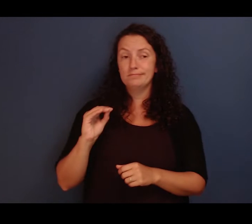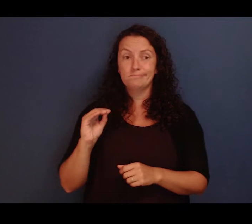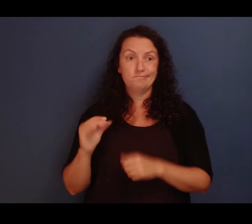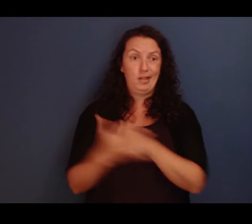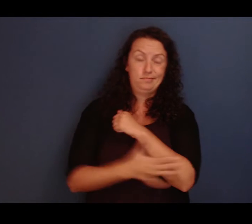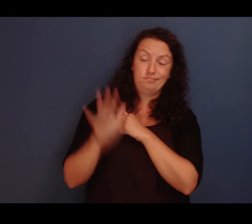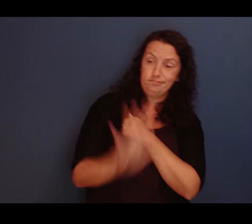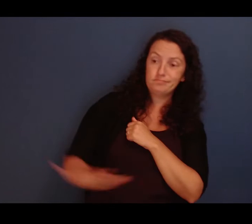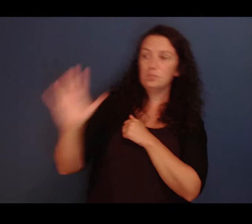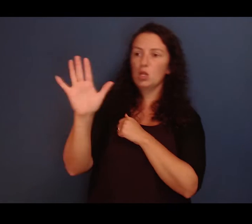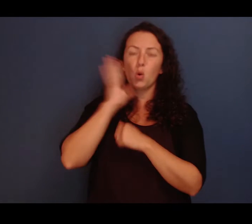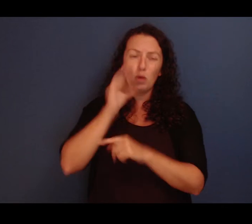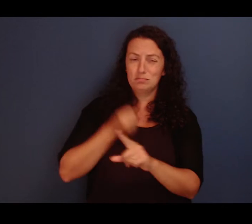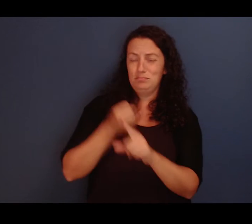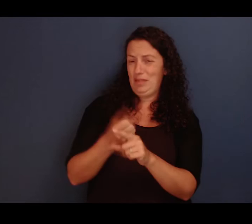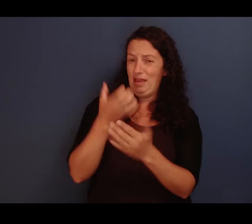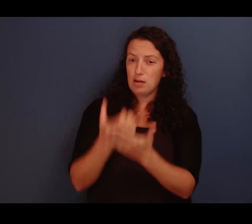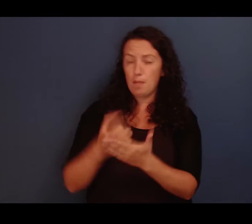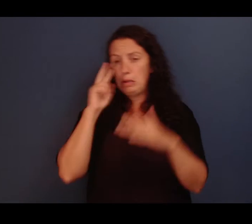will impact the economic picture for years to come.